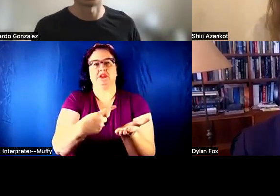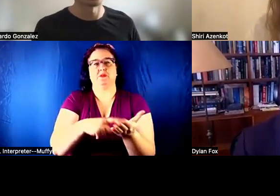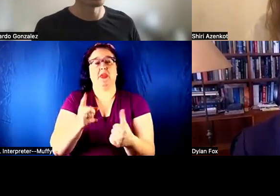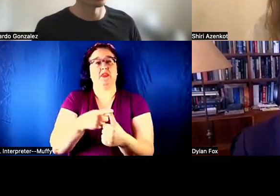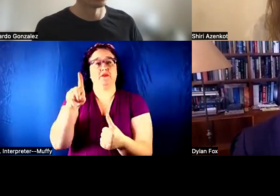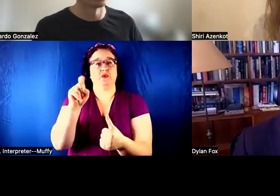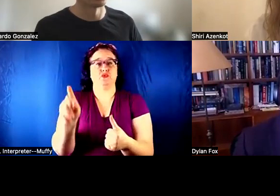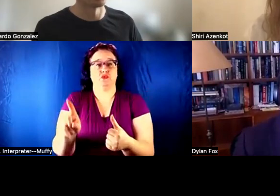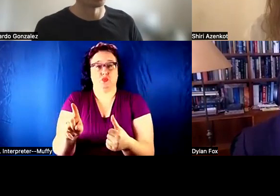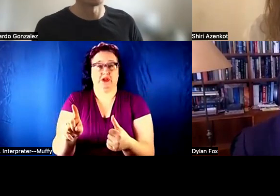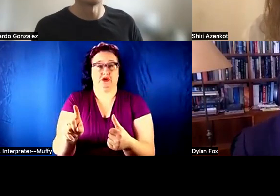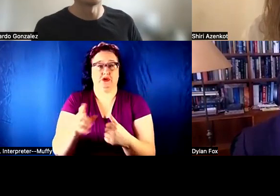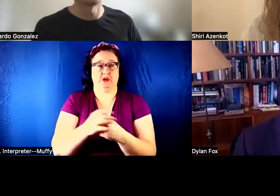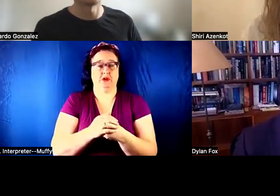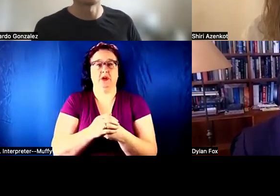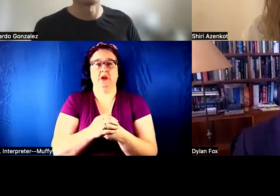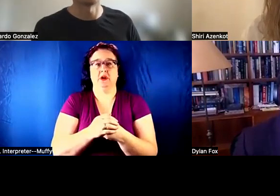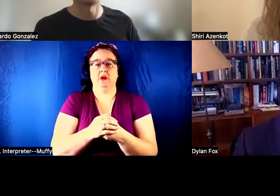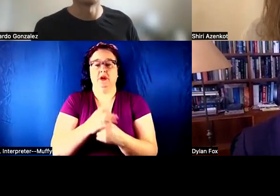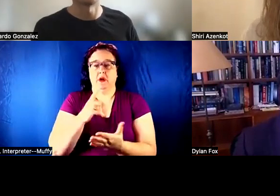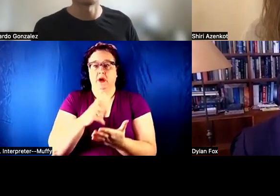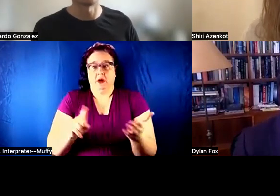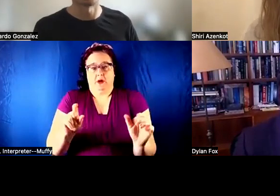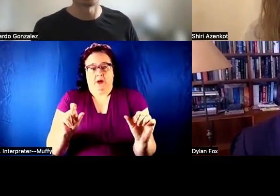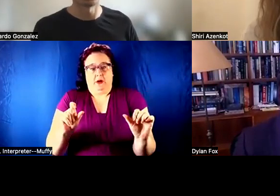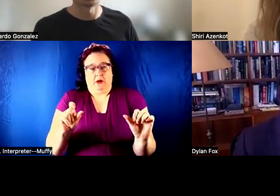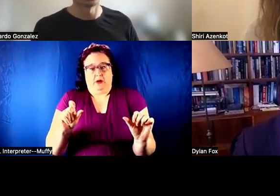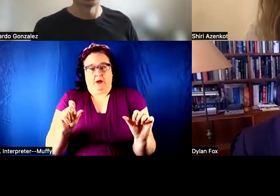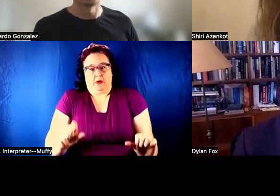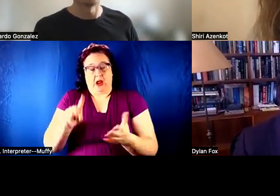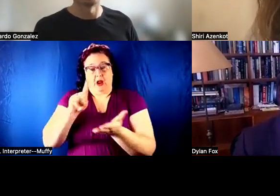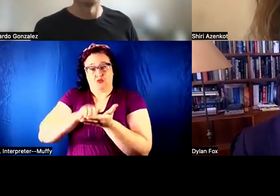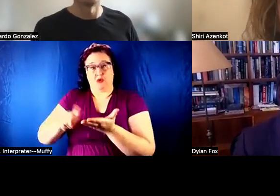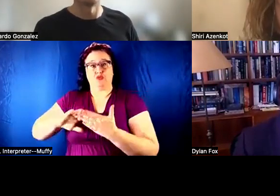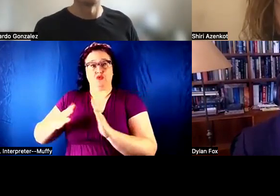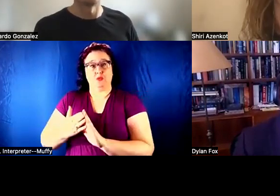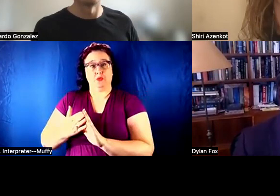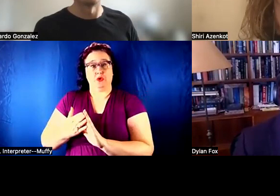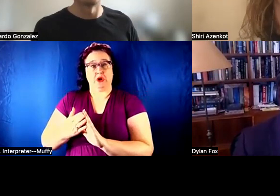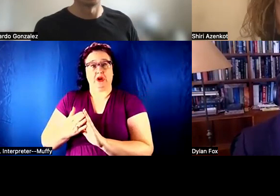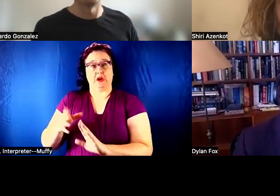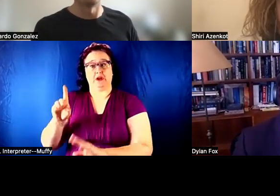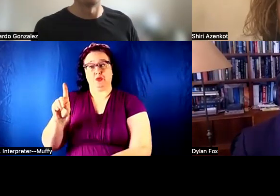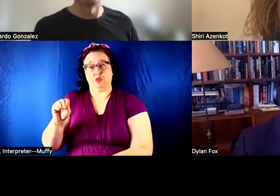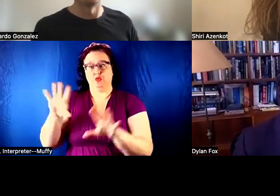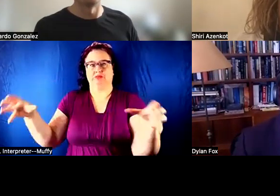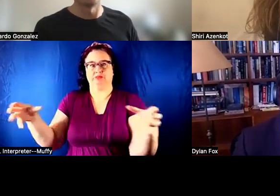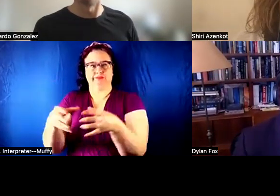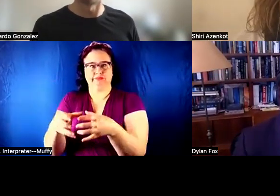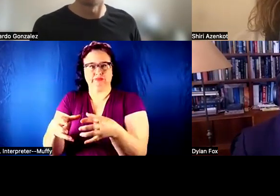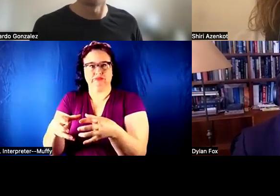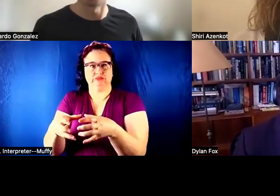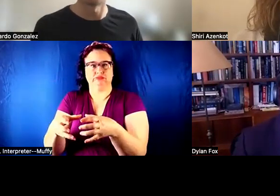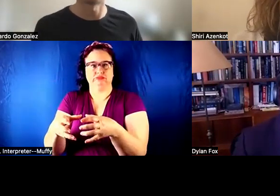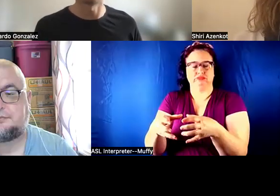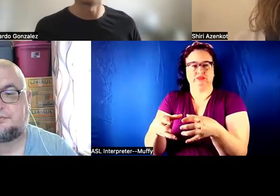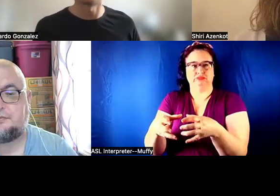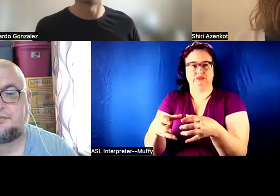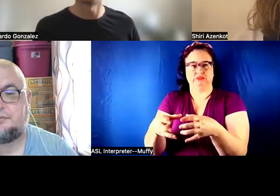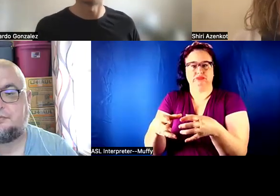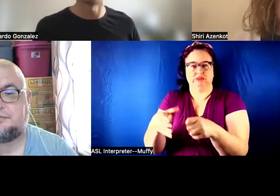ASKED. WHAT CAN THE RESEARCH COMMUNITY DO AS A GROUP TO IMPROVE OR STREAMLINE THE